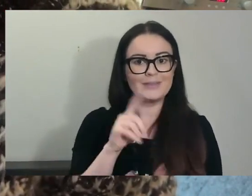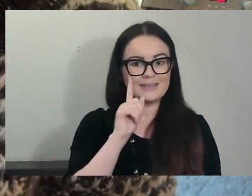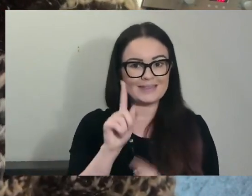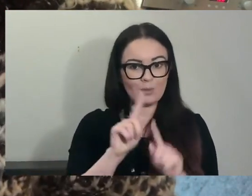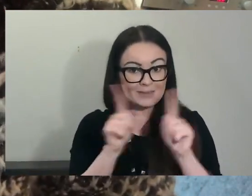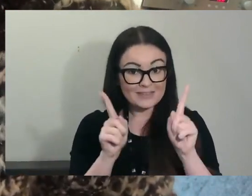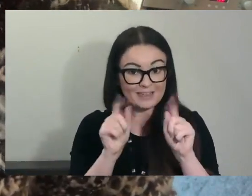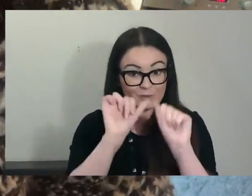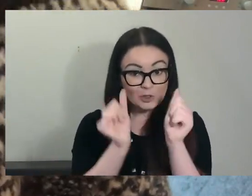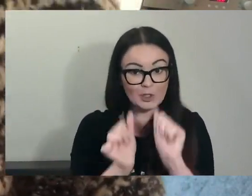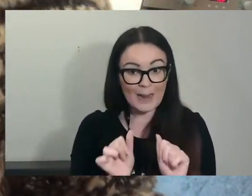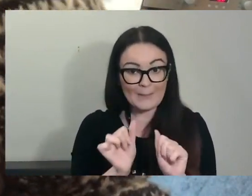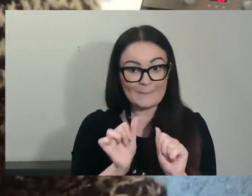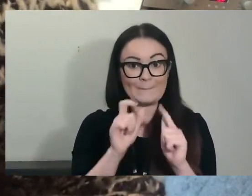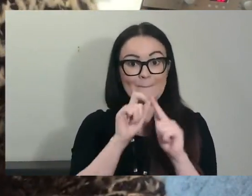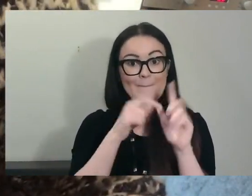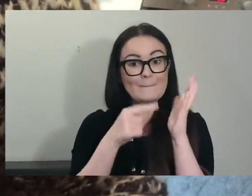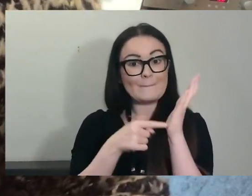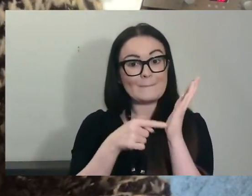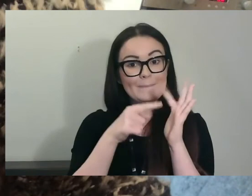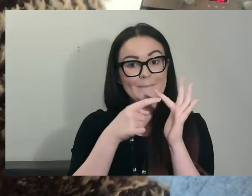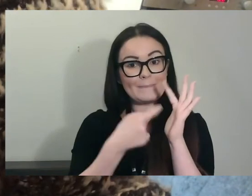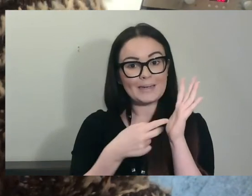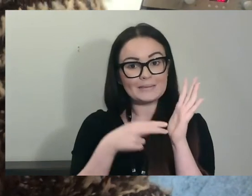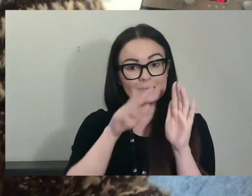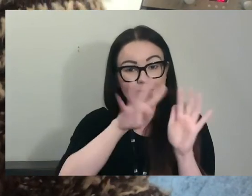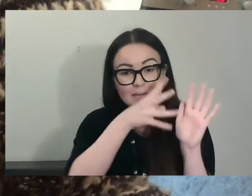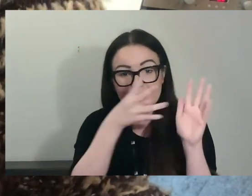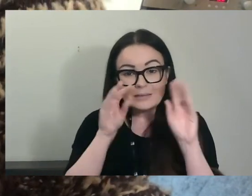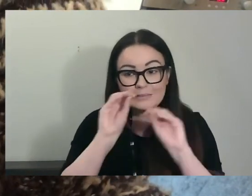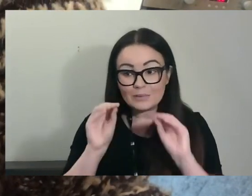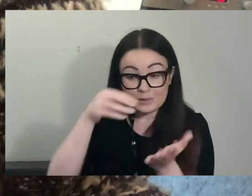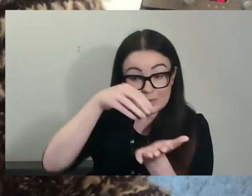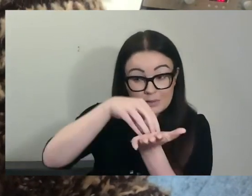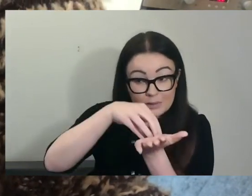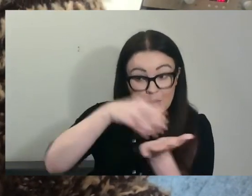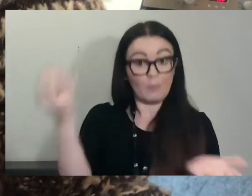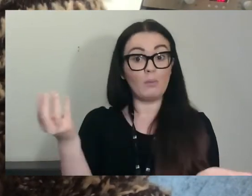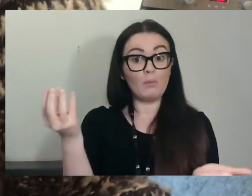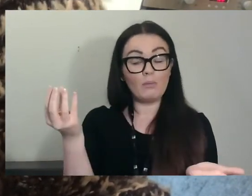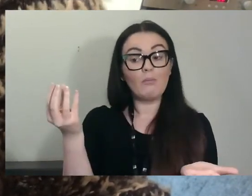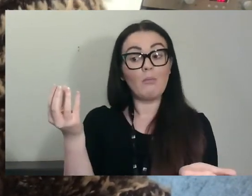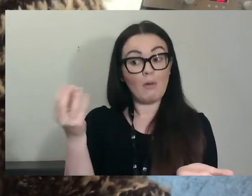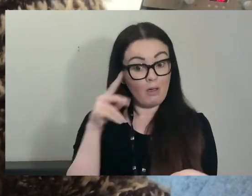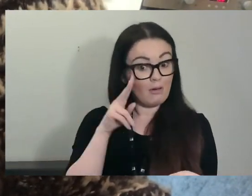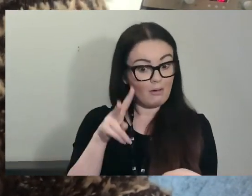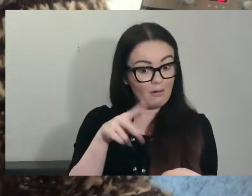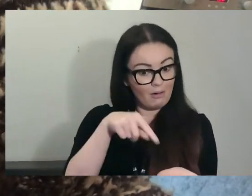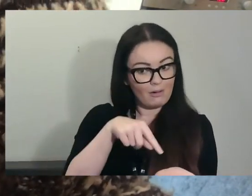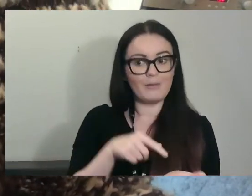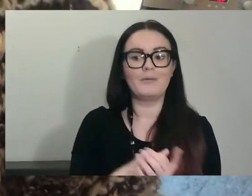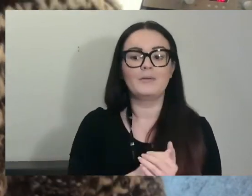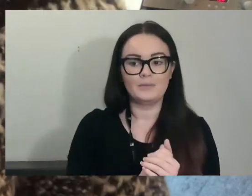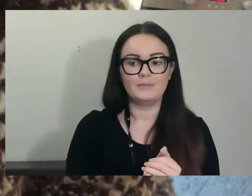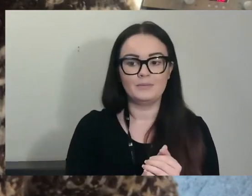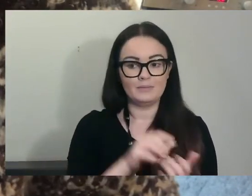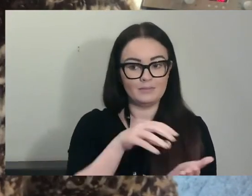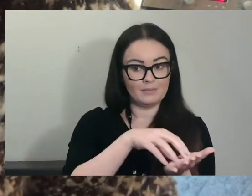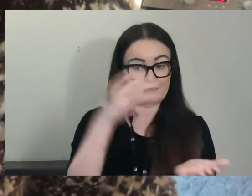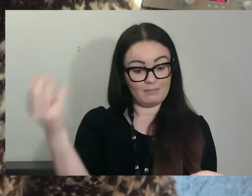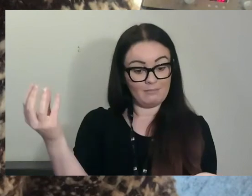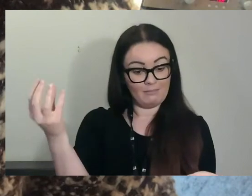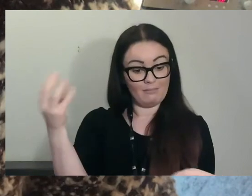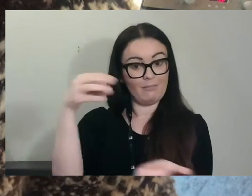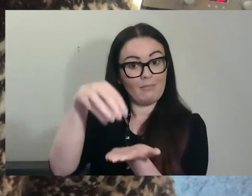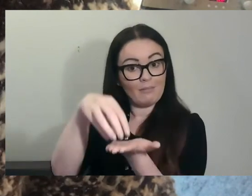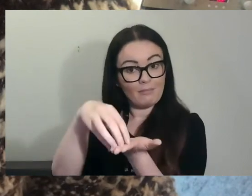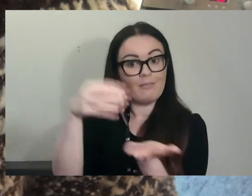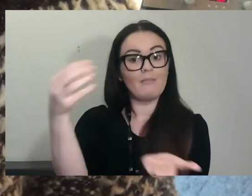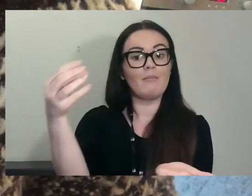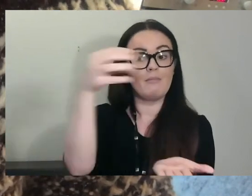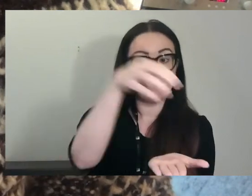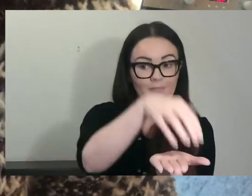I can make so I'm going to press it down nice and hard – three, two, one and lift and I'm